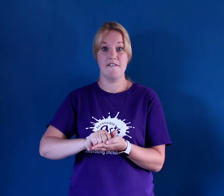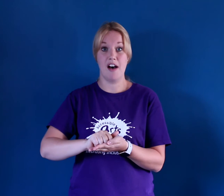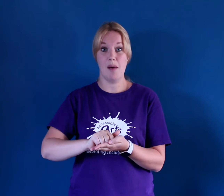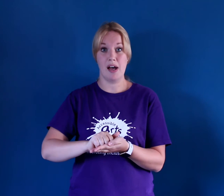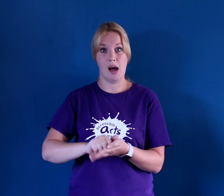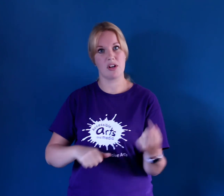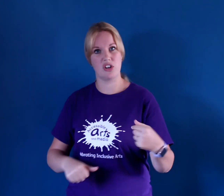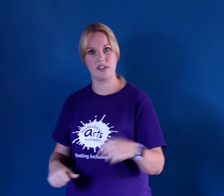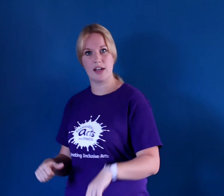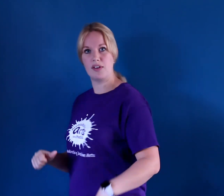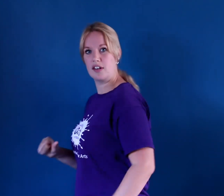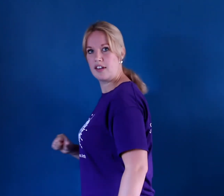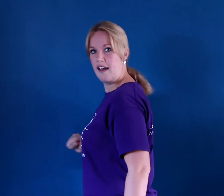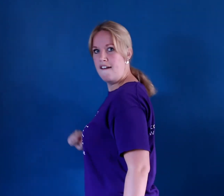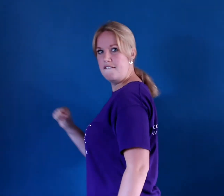Farmer- I’m going to turn side ways so you can see.